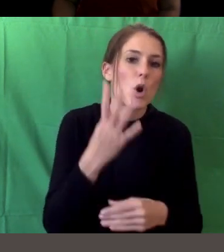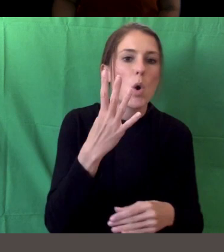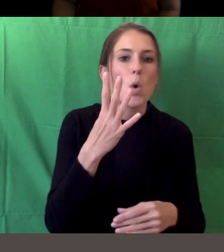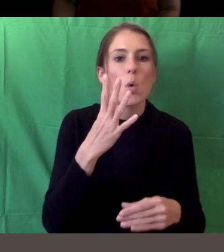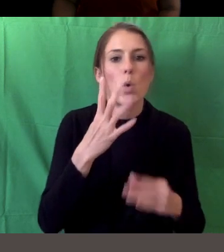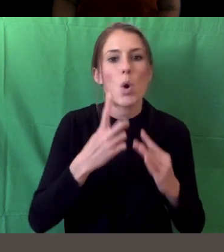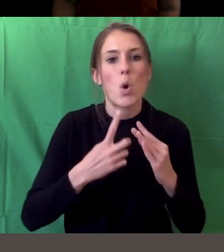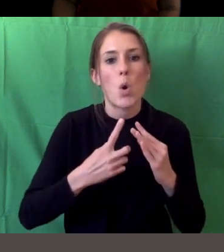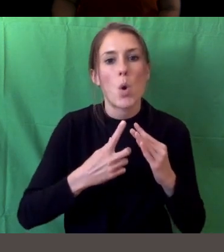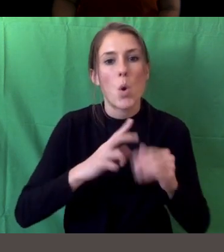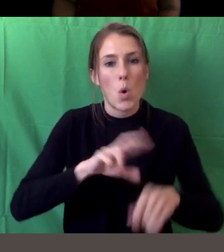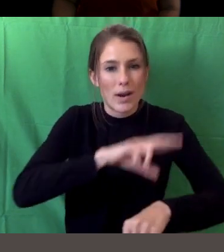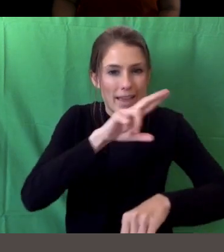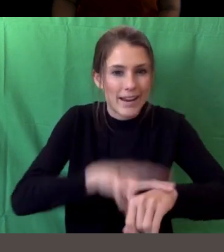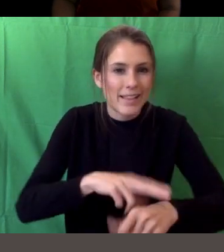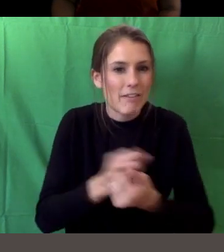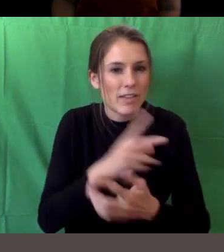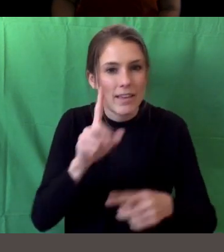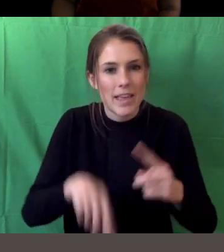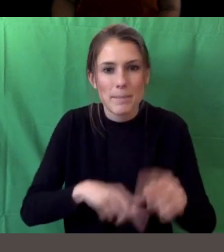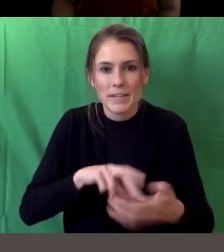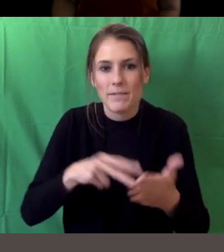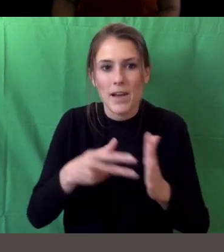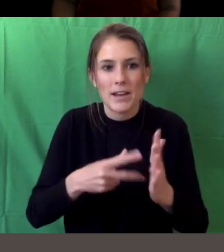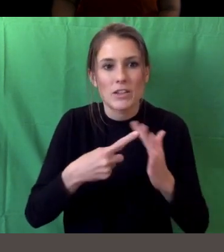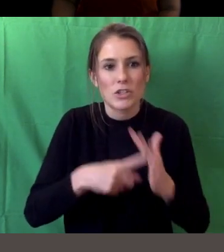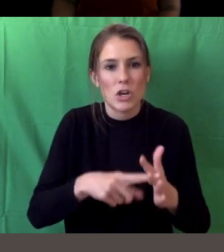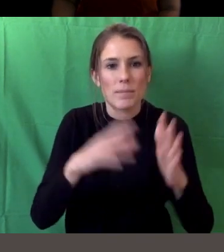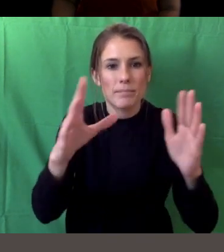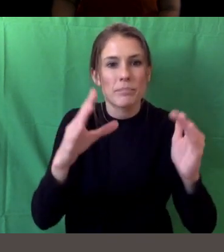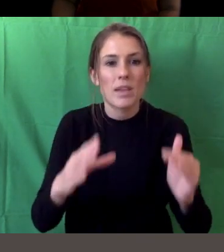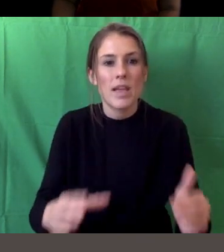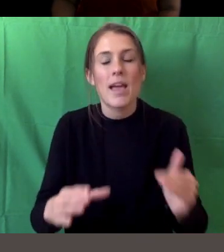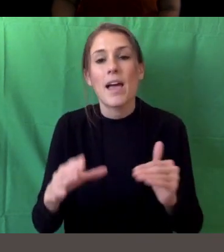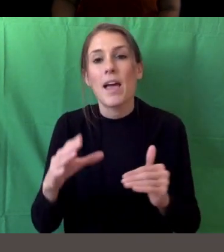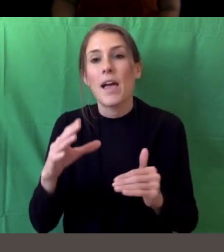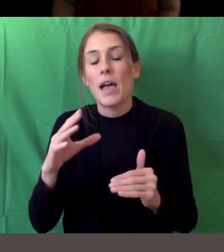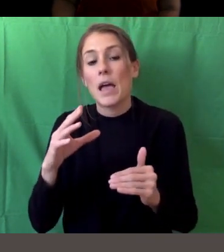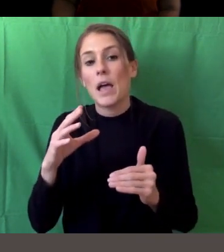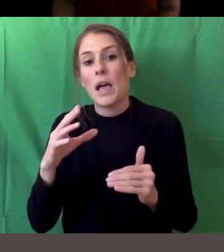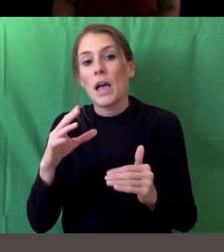Everything can't be defined at the start. Outcomes, measuring impact is really difficult.